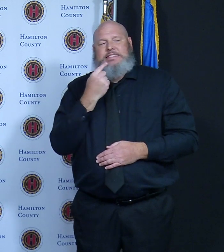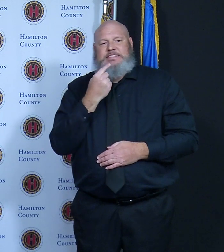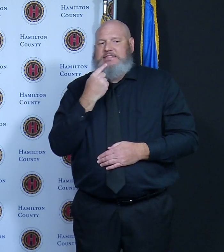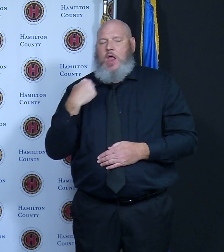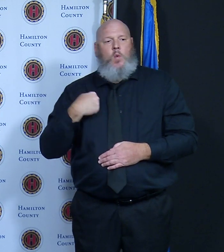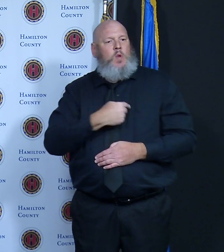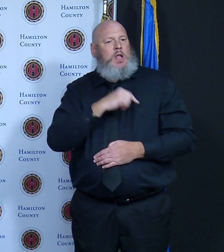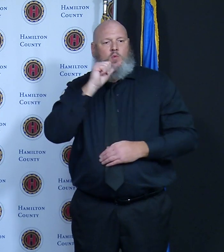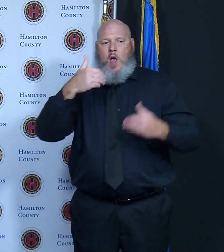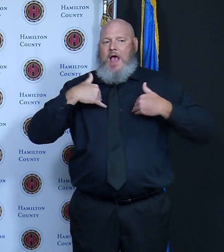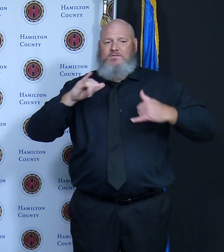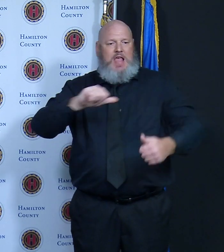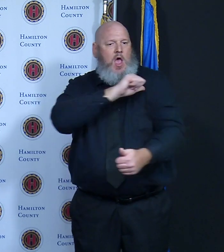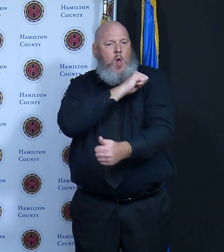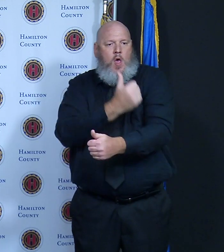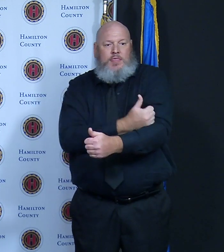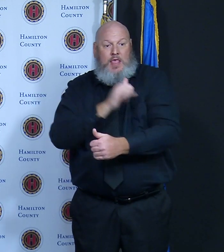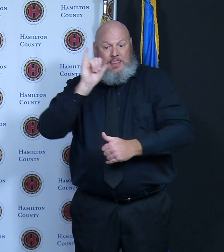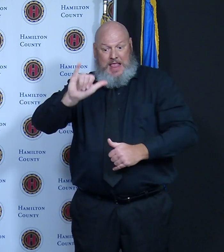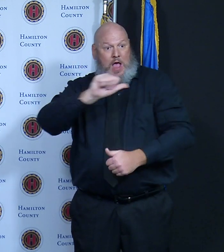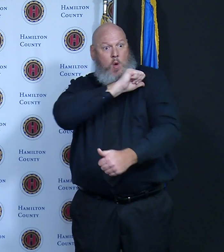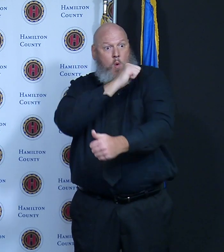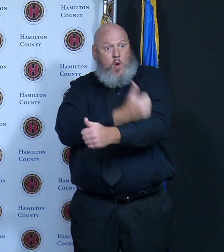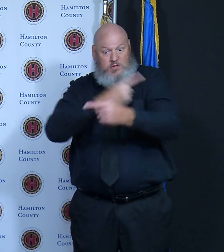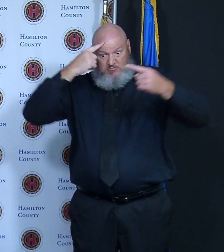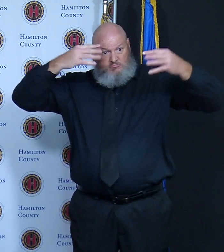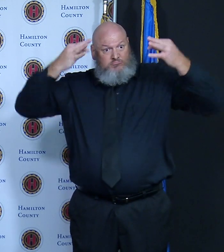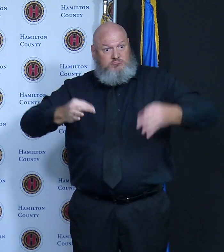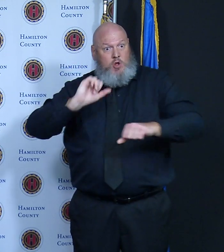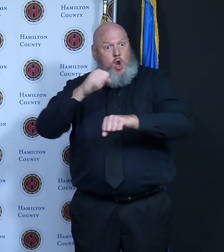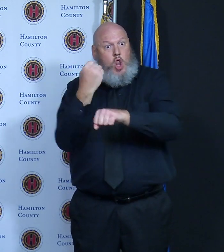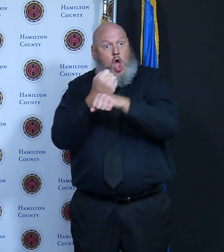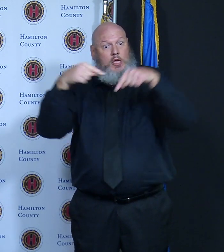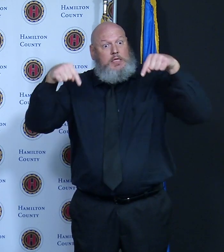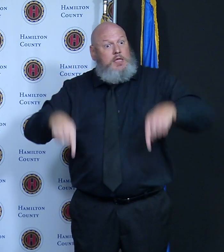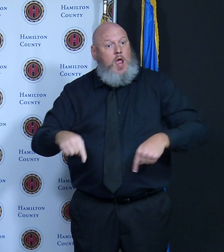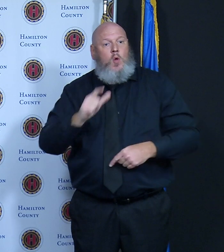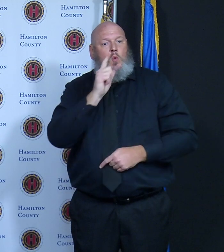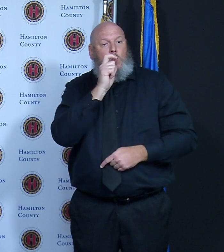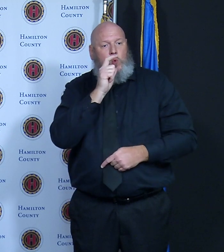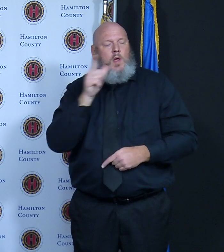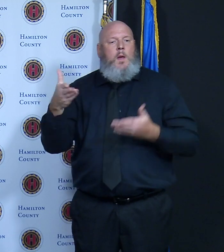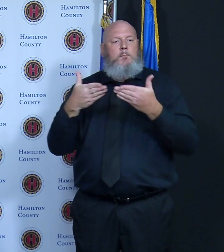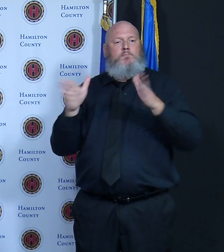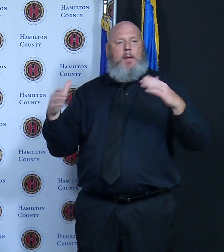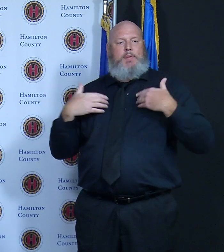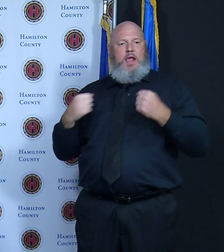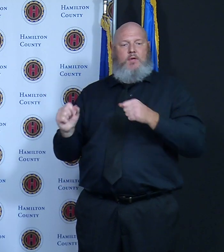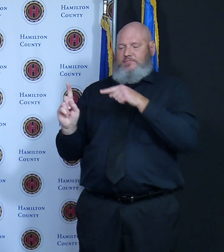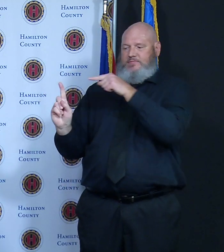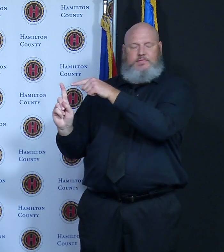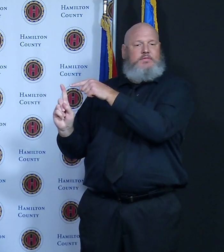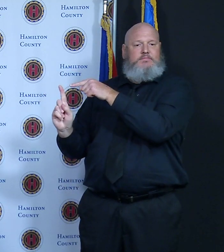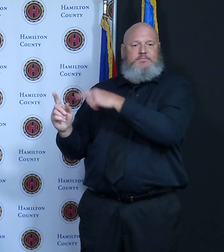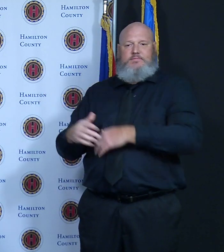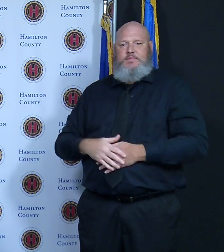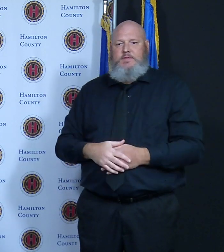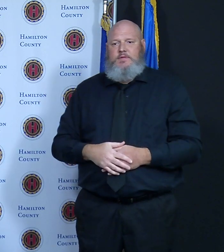initiative to implement stuff statewide but we work with Commissioner Kesterman and the other Health Commissioner's in the county should they need to issue